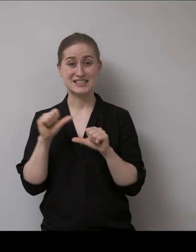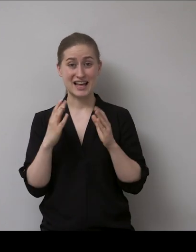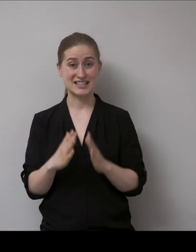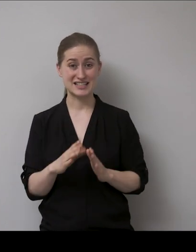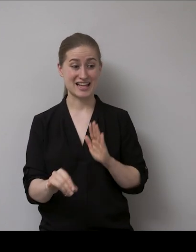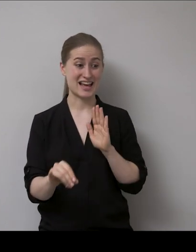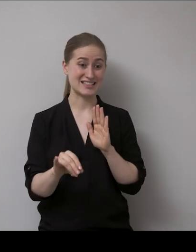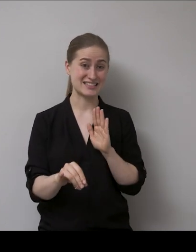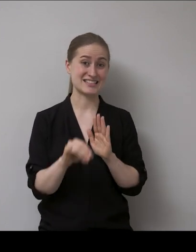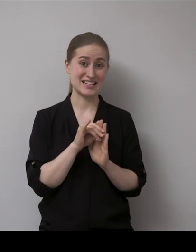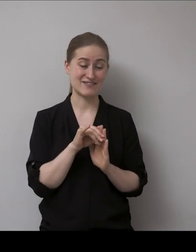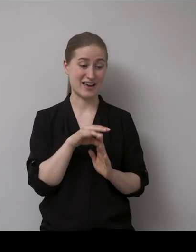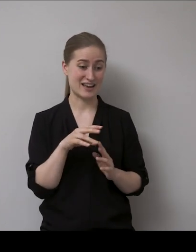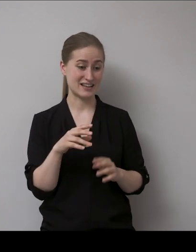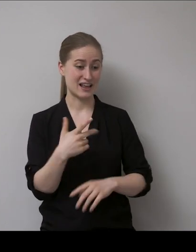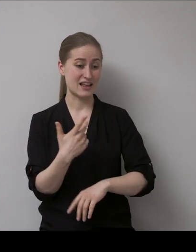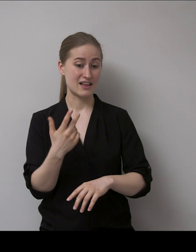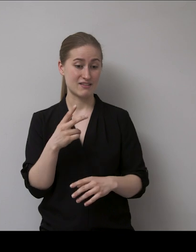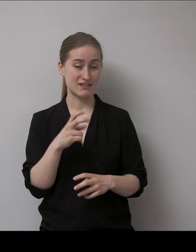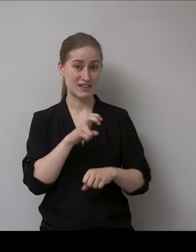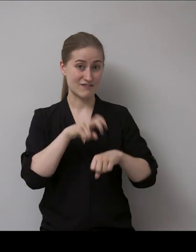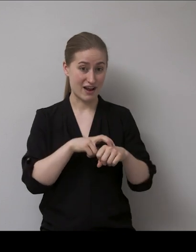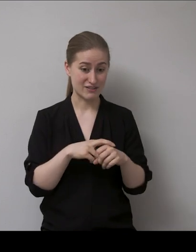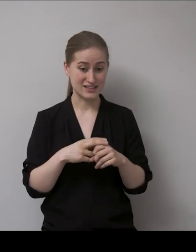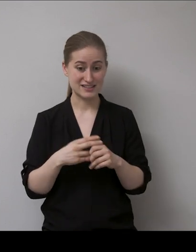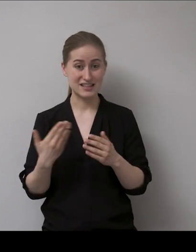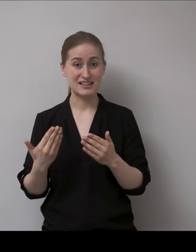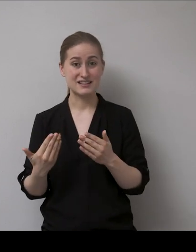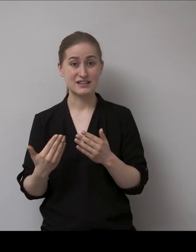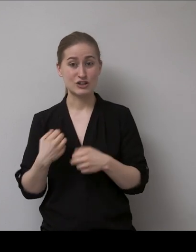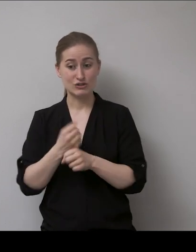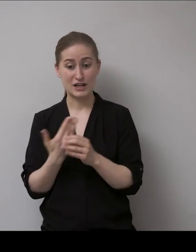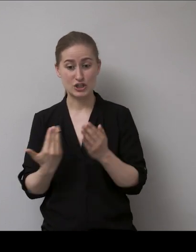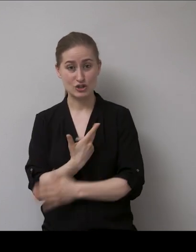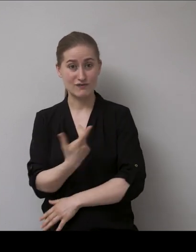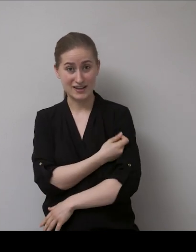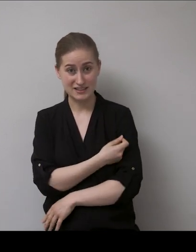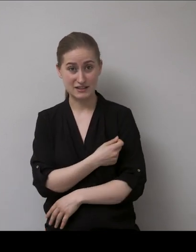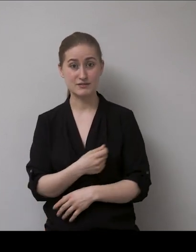developed numerous vaccines using new technology, conducted large-scale clinical trials,